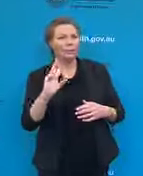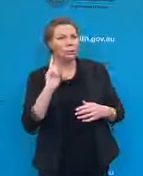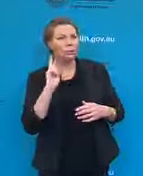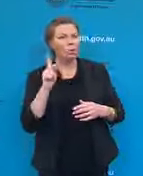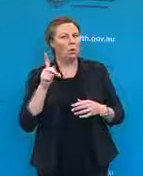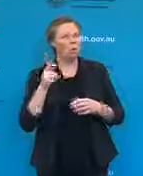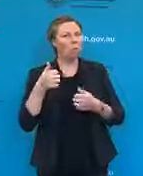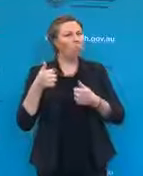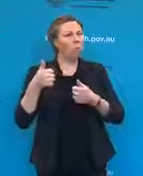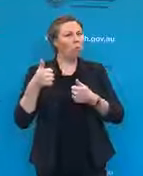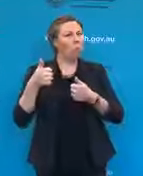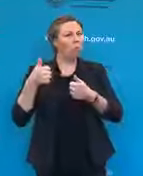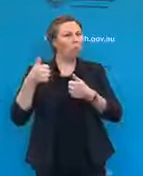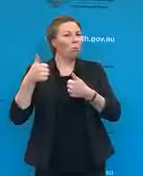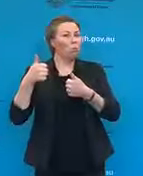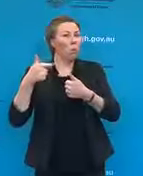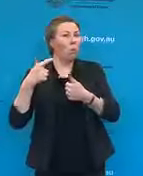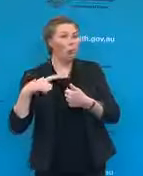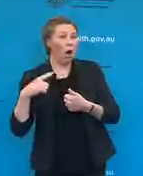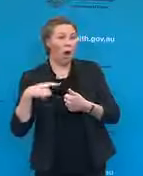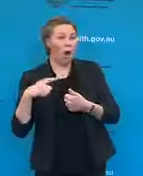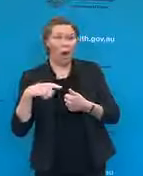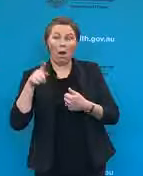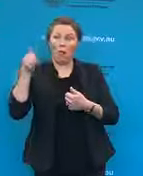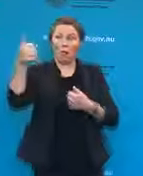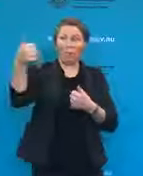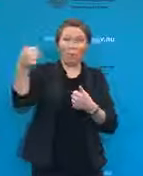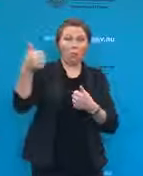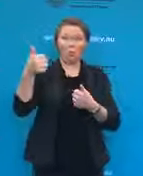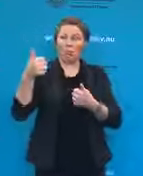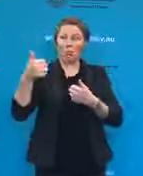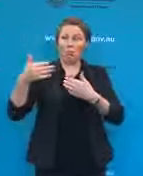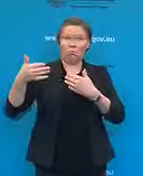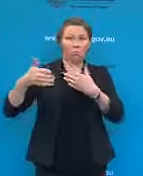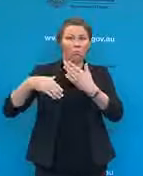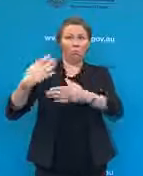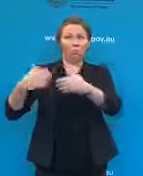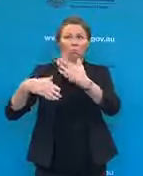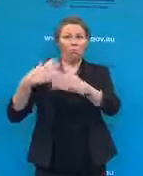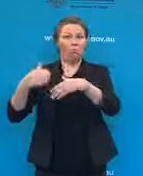possible to say why they have managed to bring community transmission under